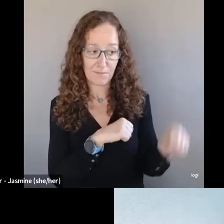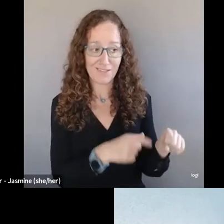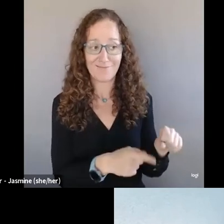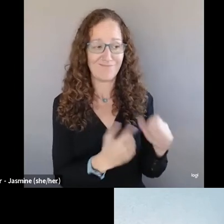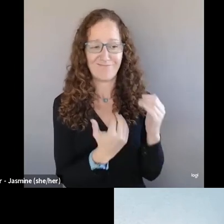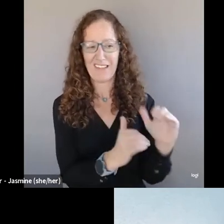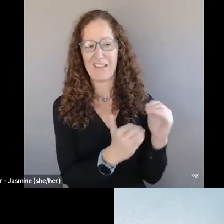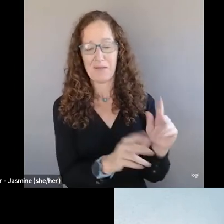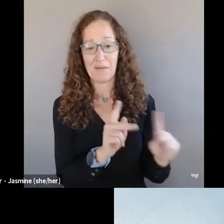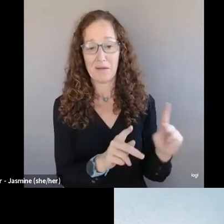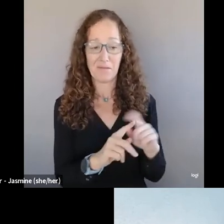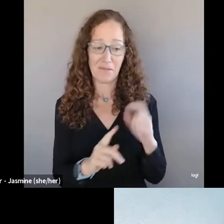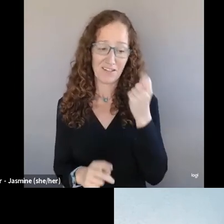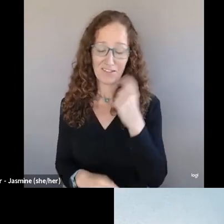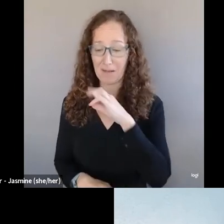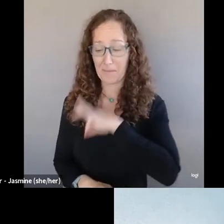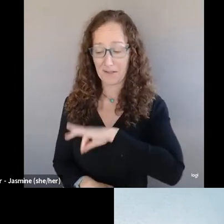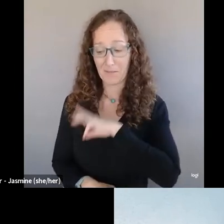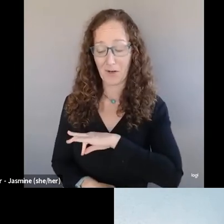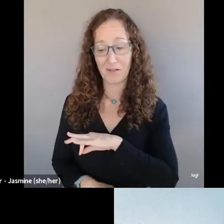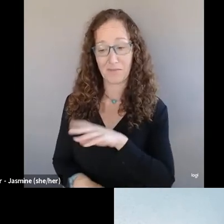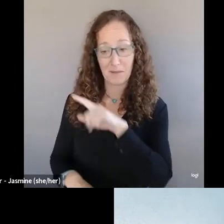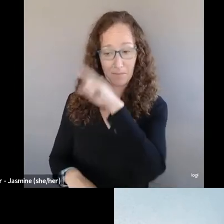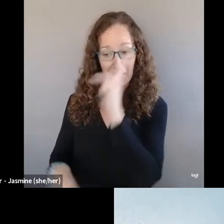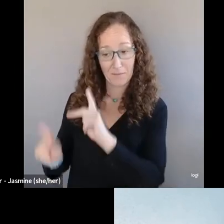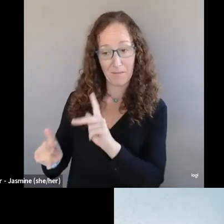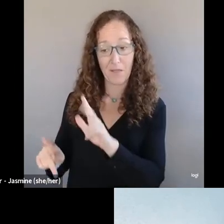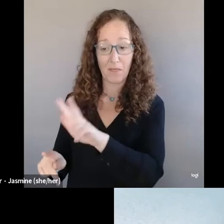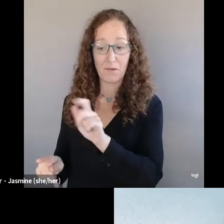3.3 times as likely to die from the virus than young white